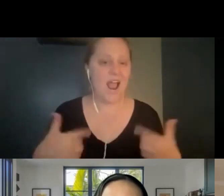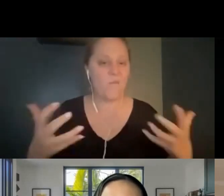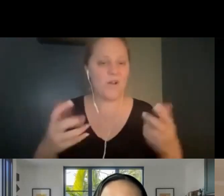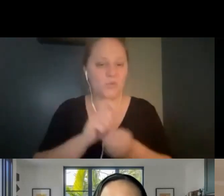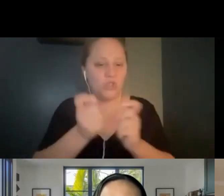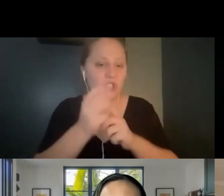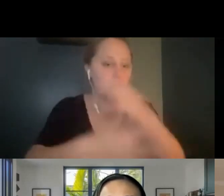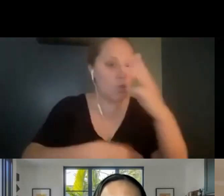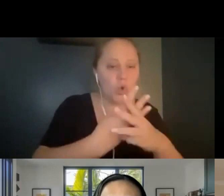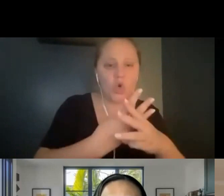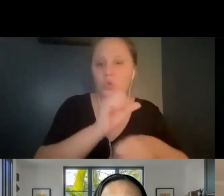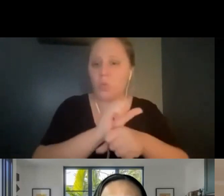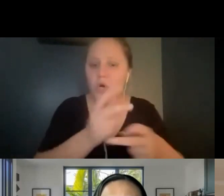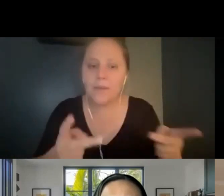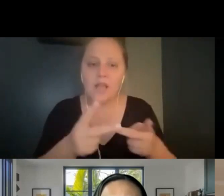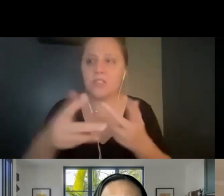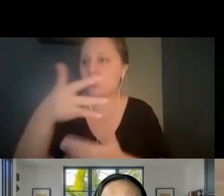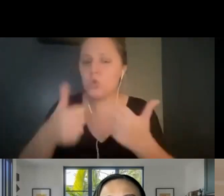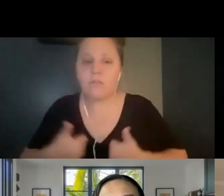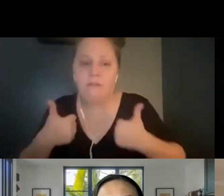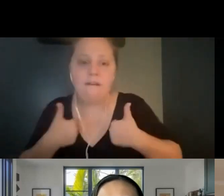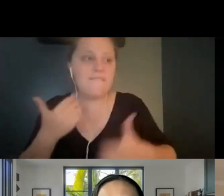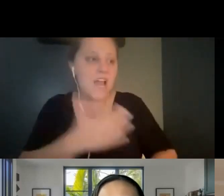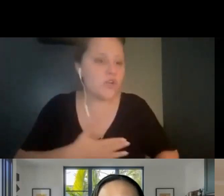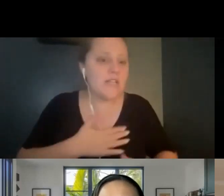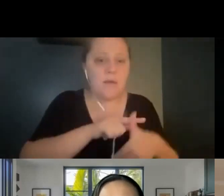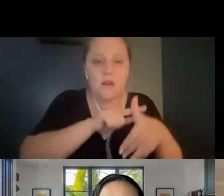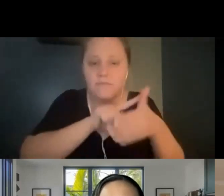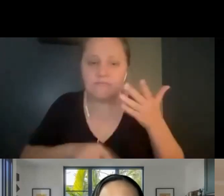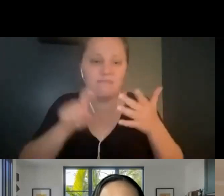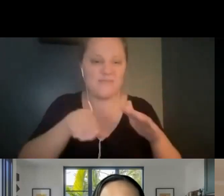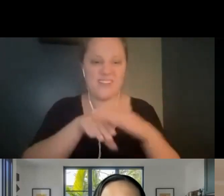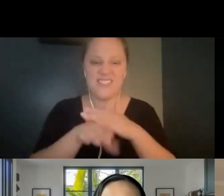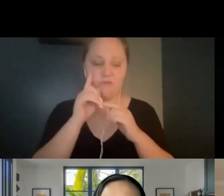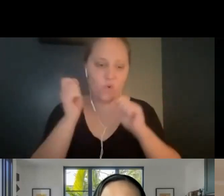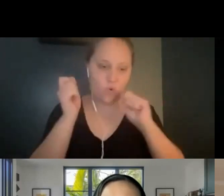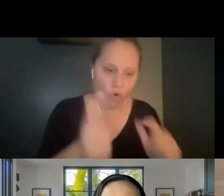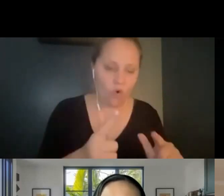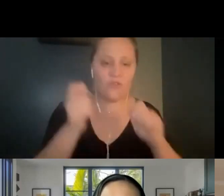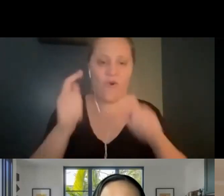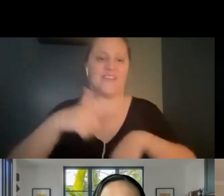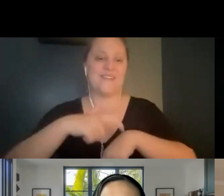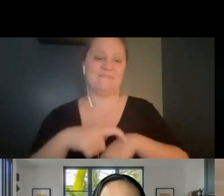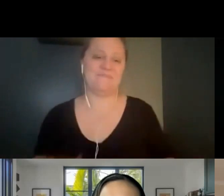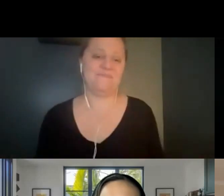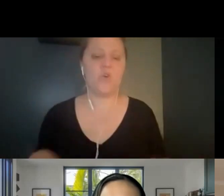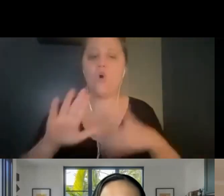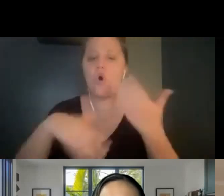our social lives, our entertainment; all accessible for everybody, all the time and remove all the negative stereotypes that people